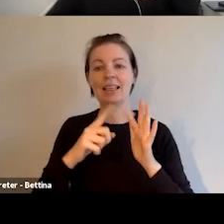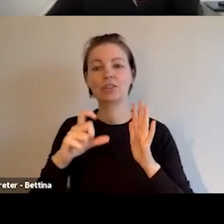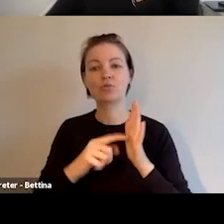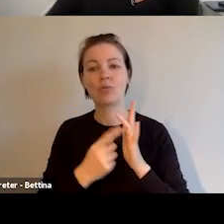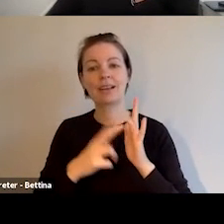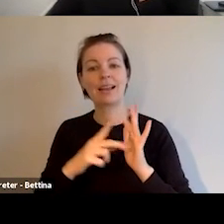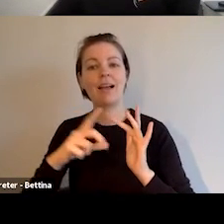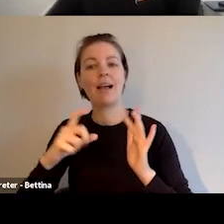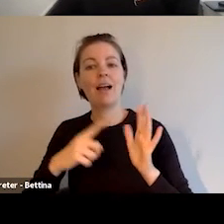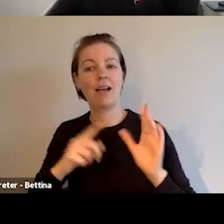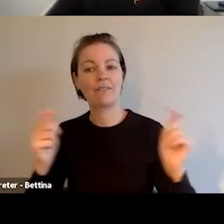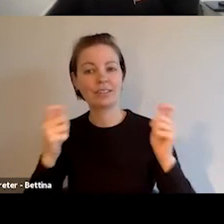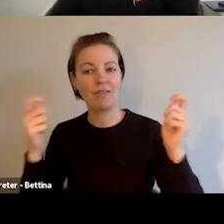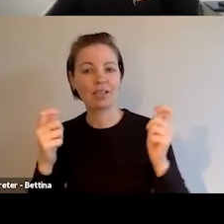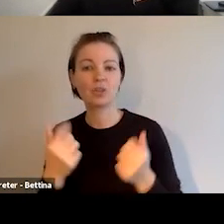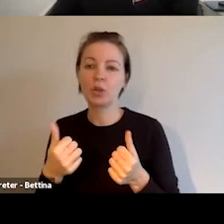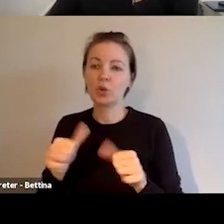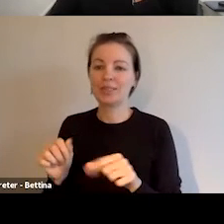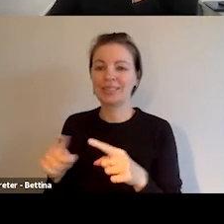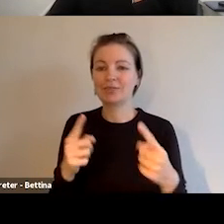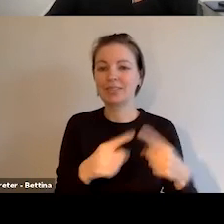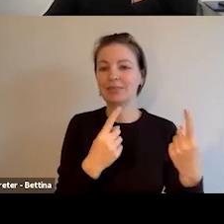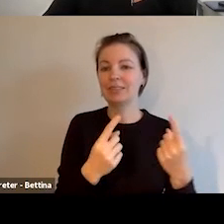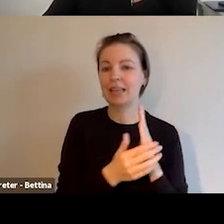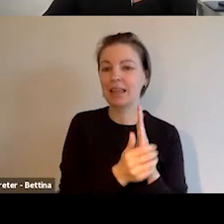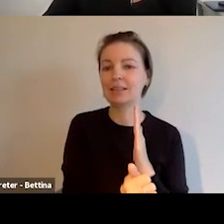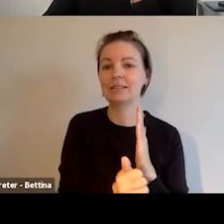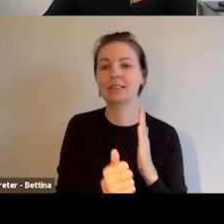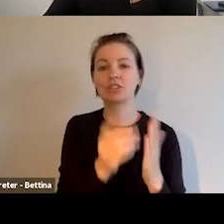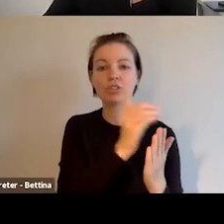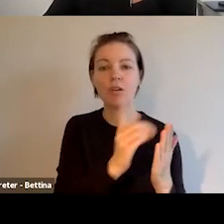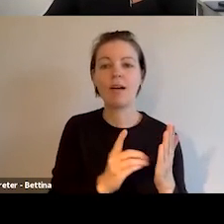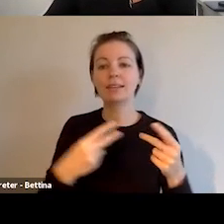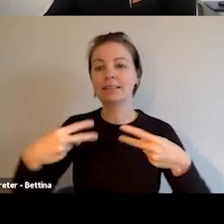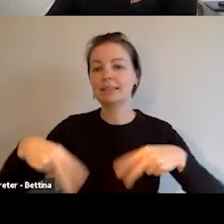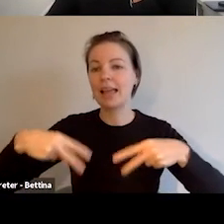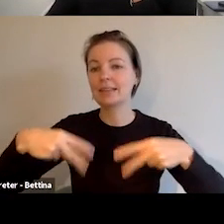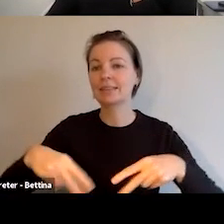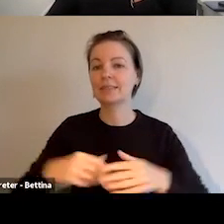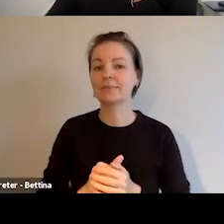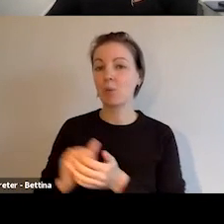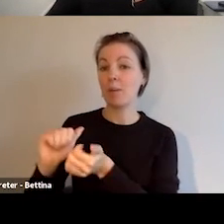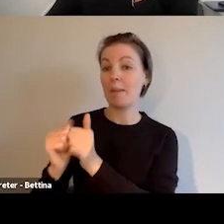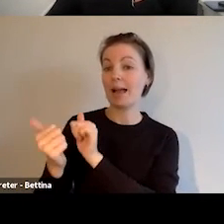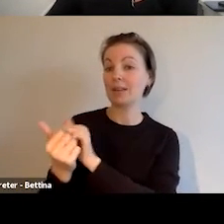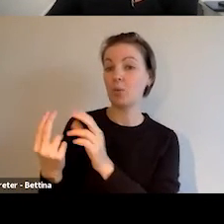disciplinary skills we had to bear in design, and dance. We partner with the local company to